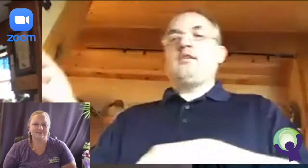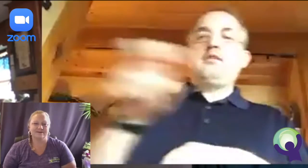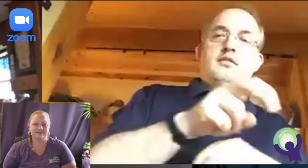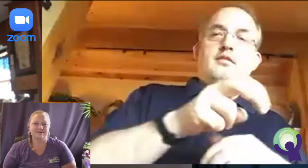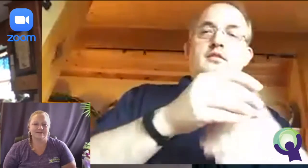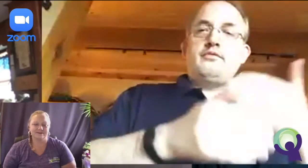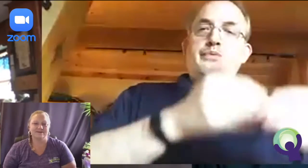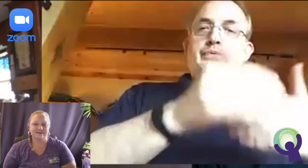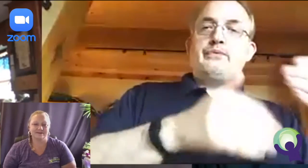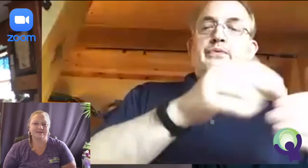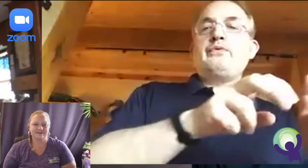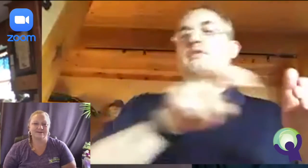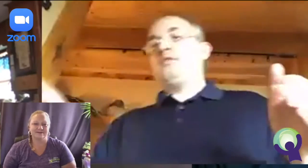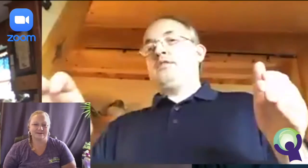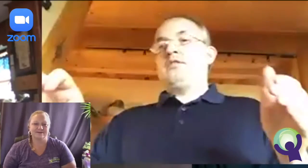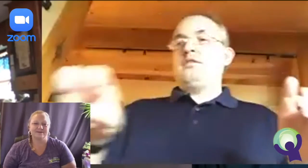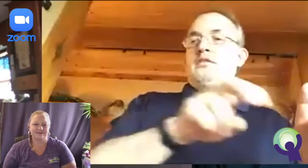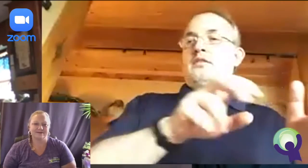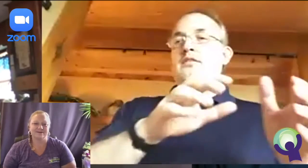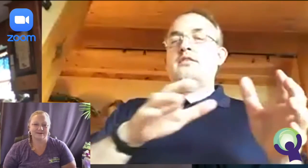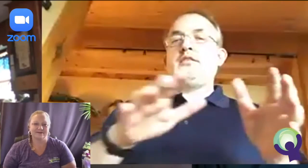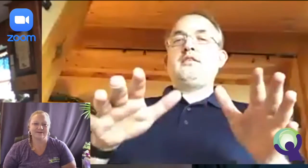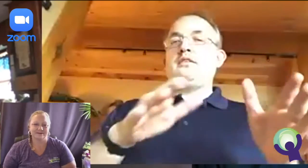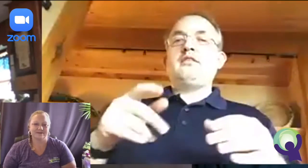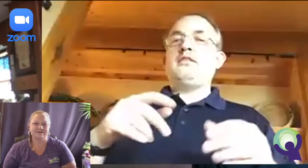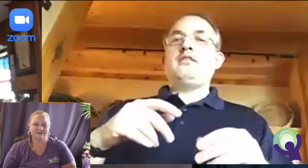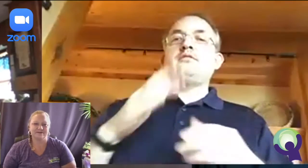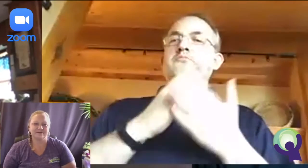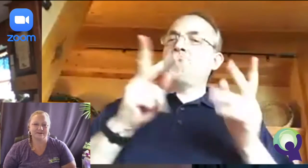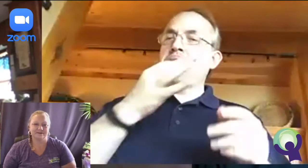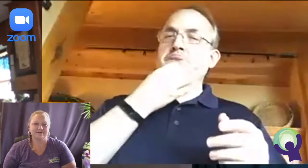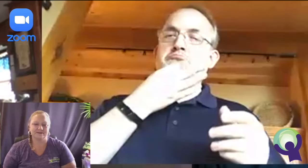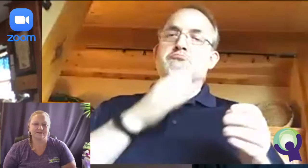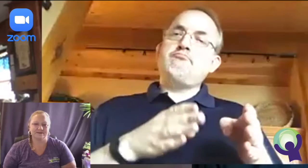if you need to take breaks or something and come back to a project that sometimes works